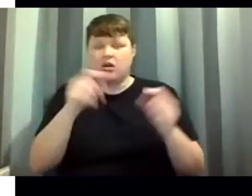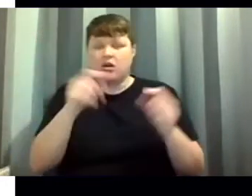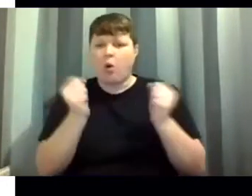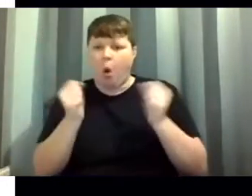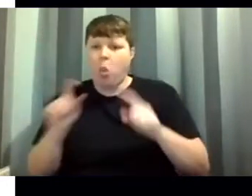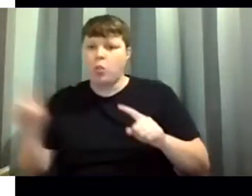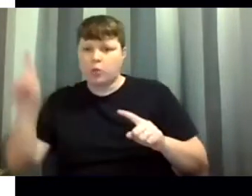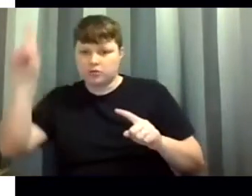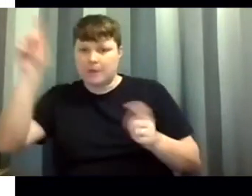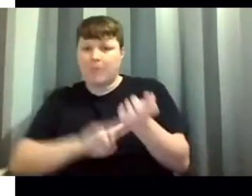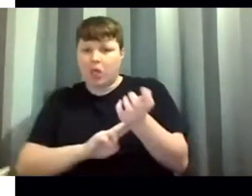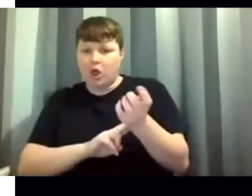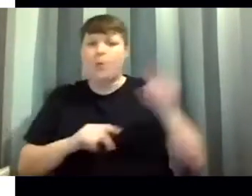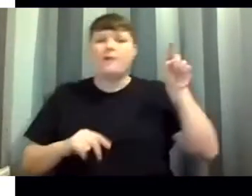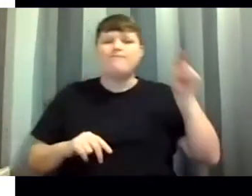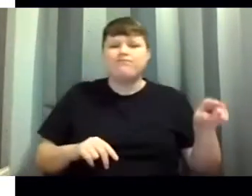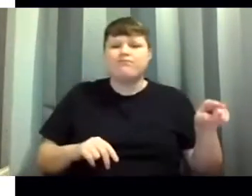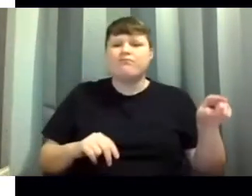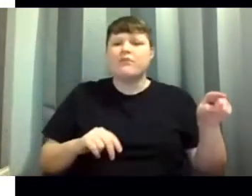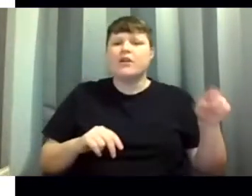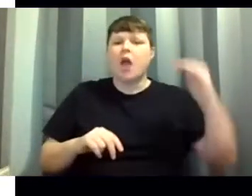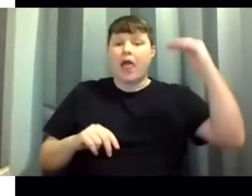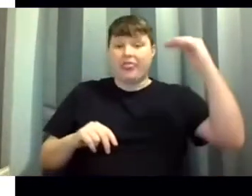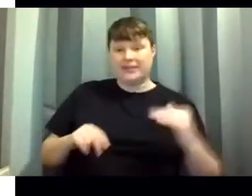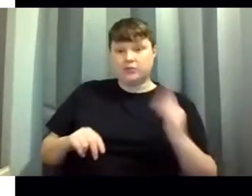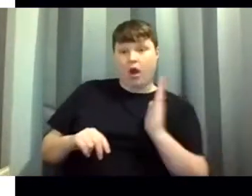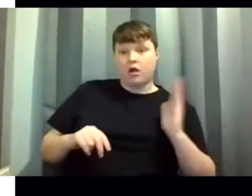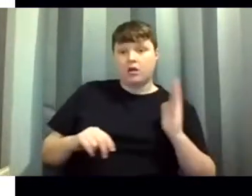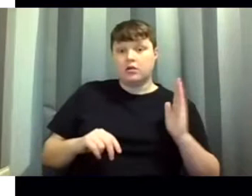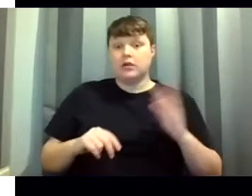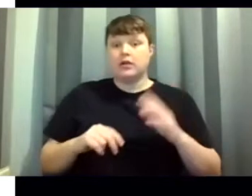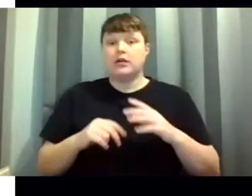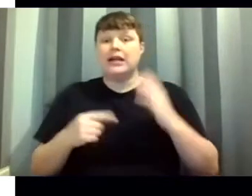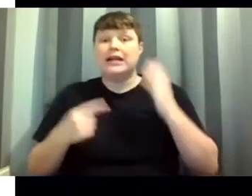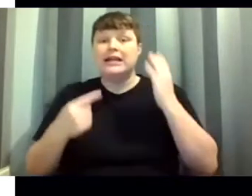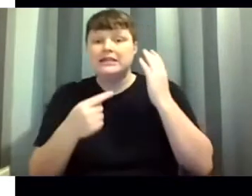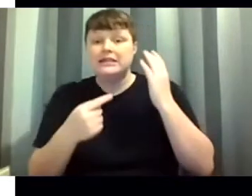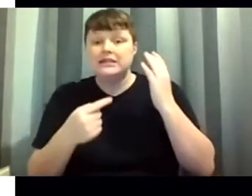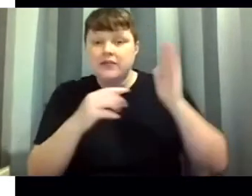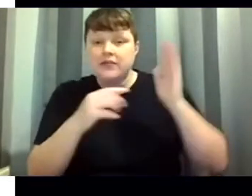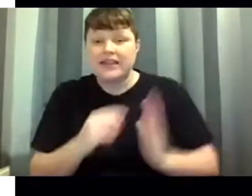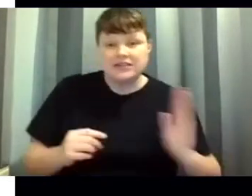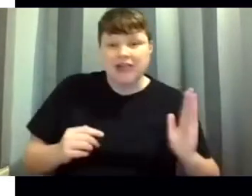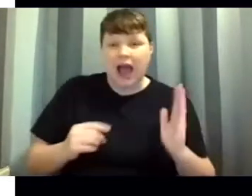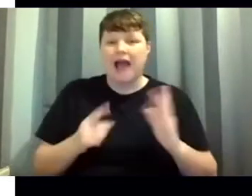average error against all of those observations and it's no different. This change is neutral.